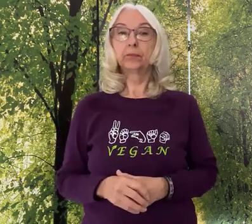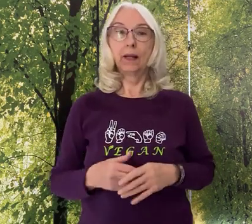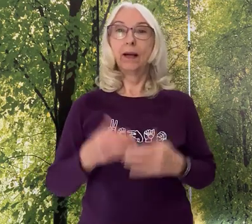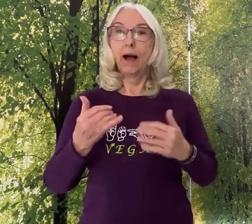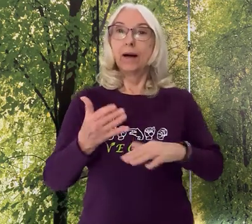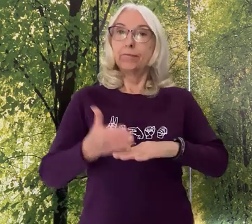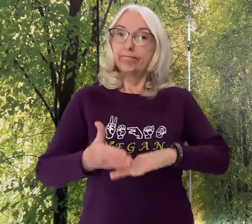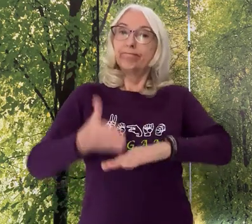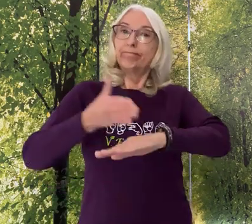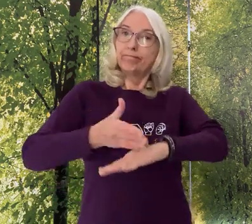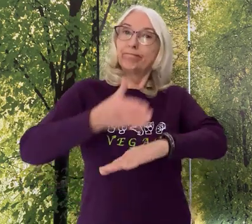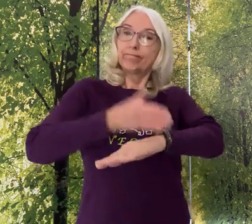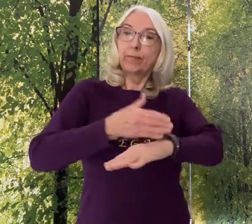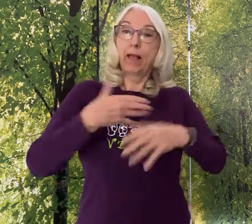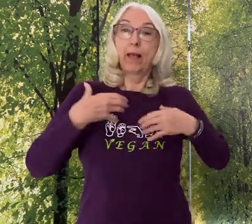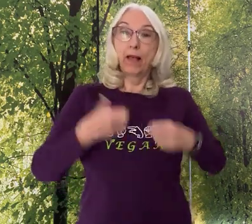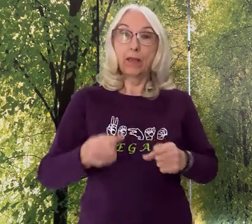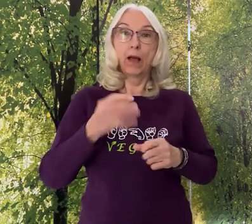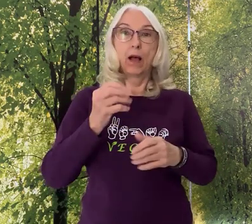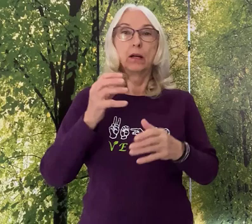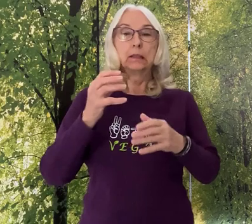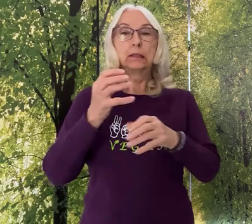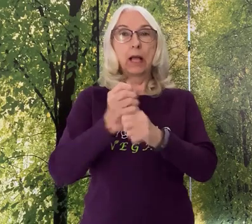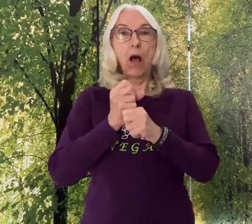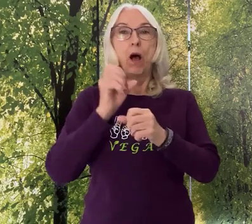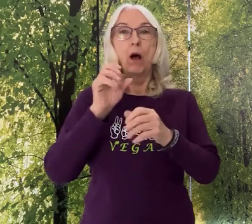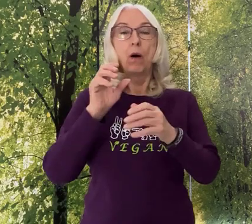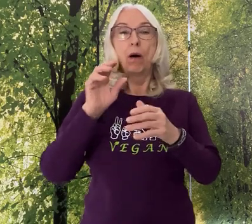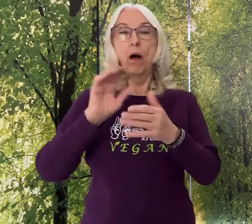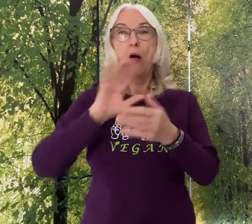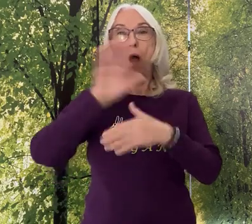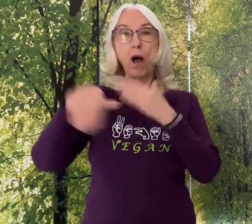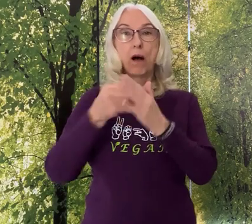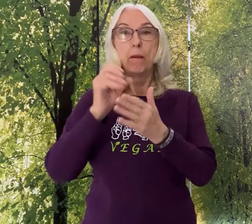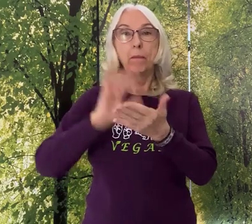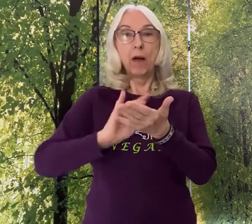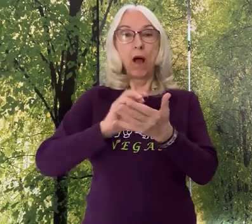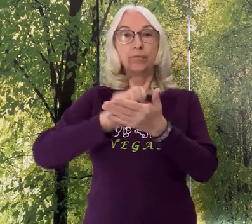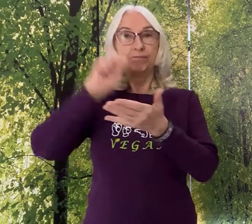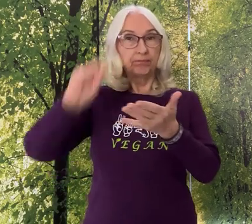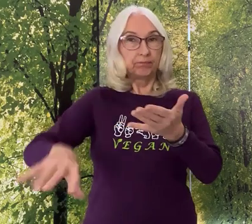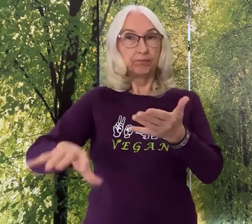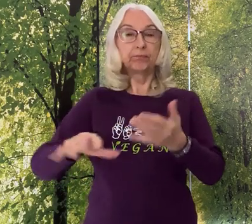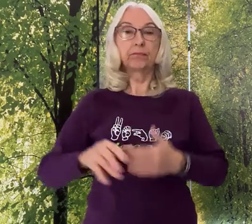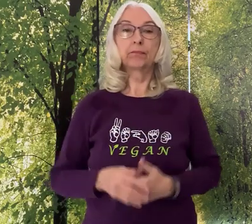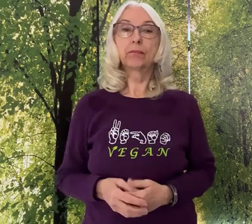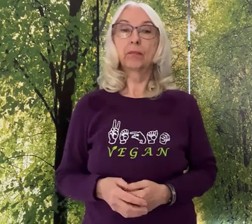Regaining health and getting off medications